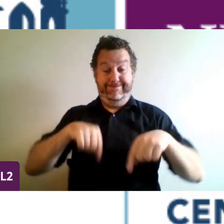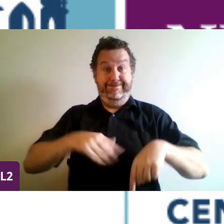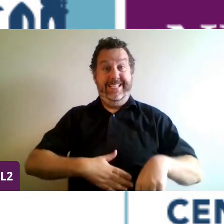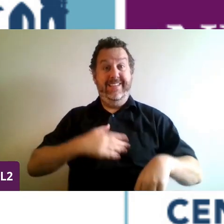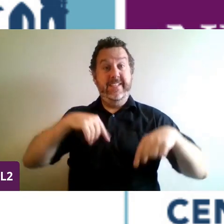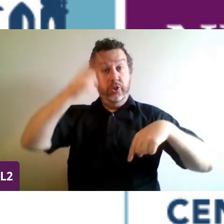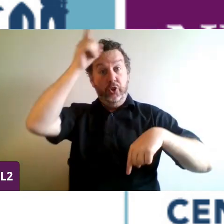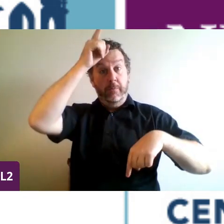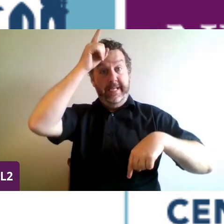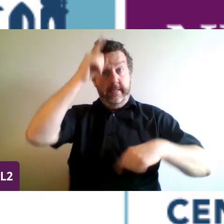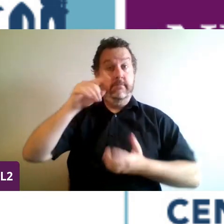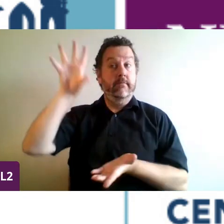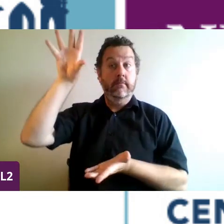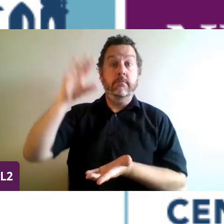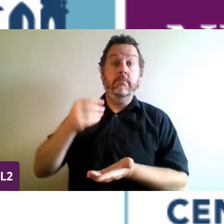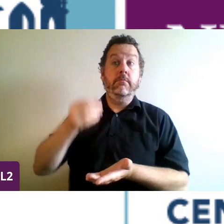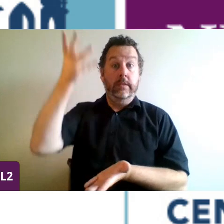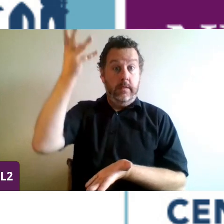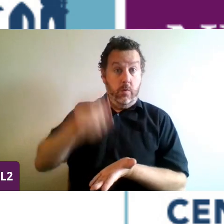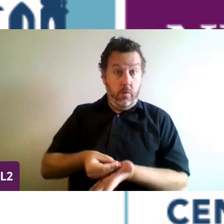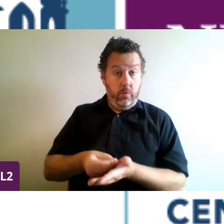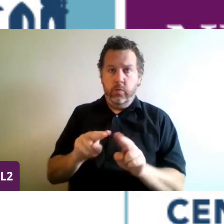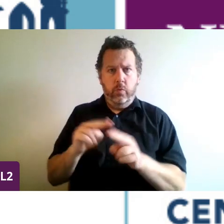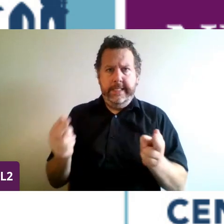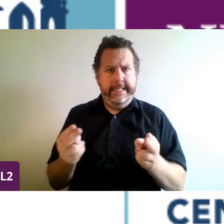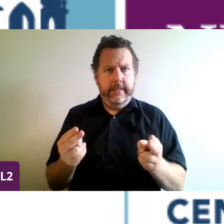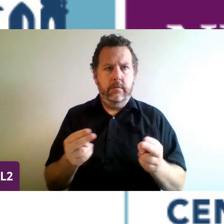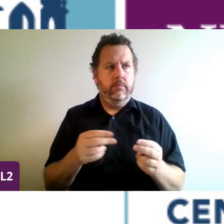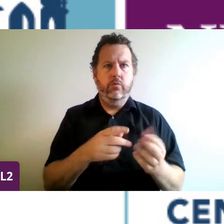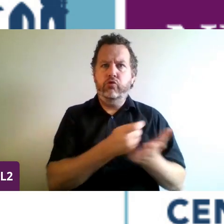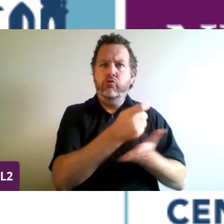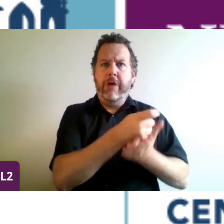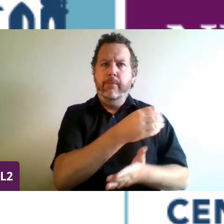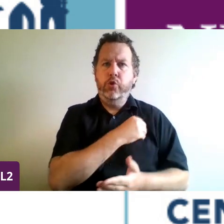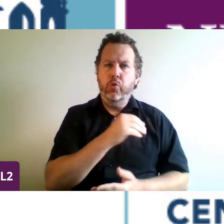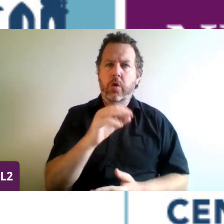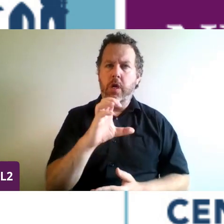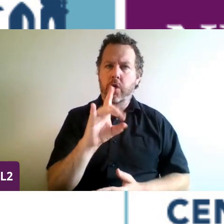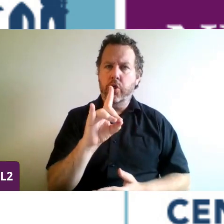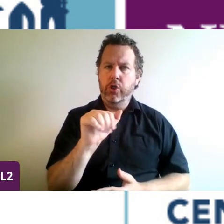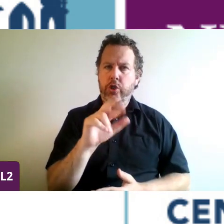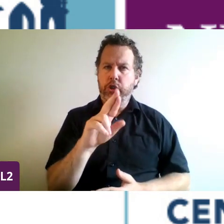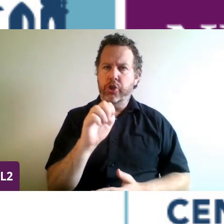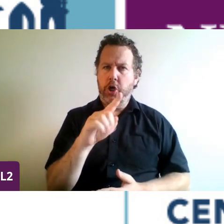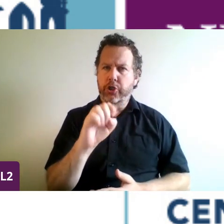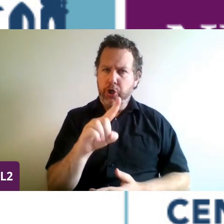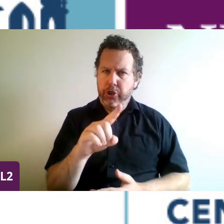You don't have to be a charter cable subscriber to use it. The library of what is available here